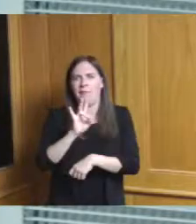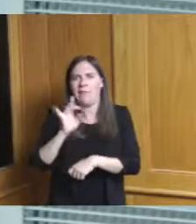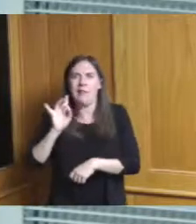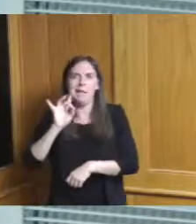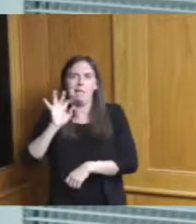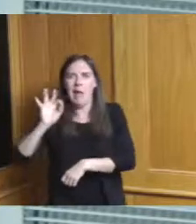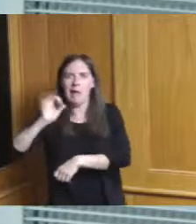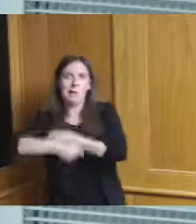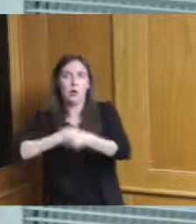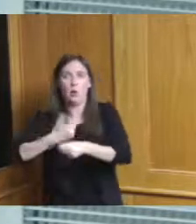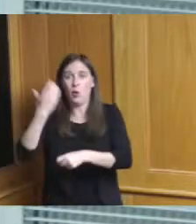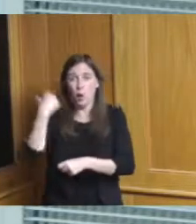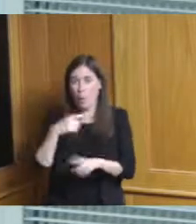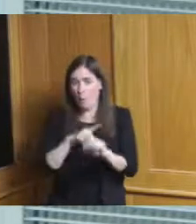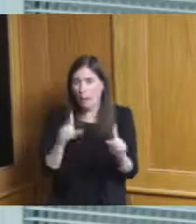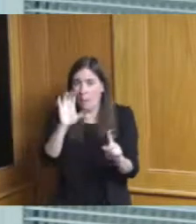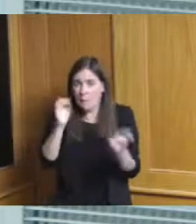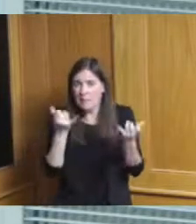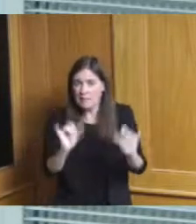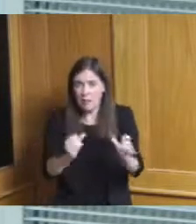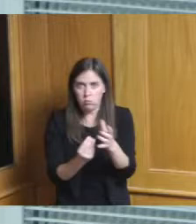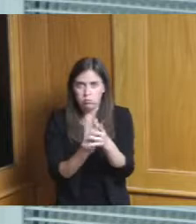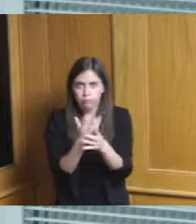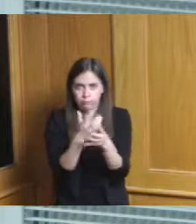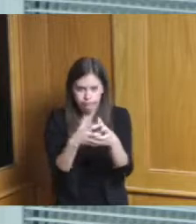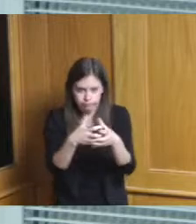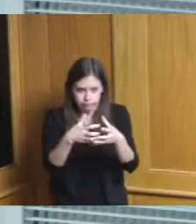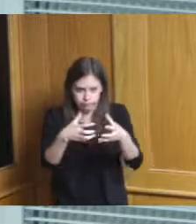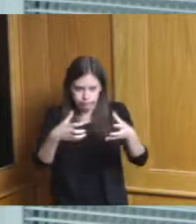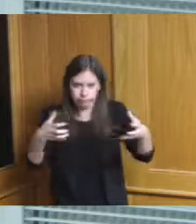companies continue to grow and so they just you know these are good companies that are continuing